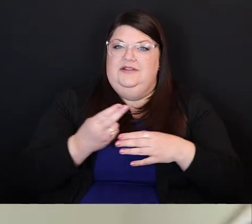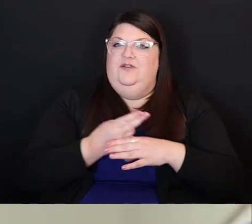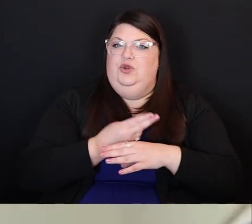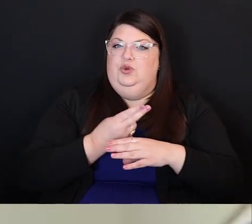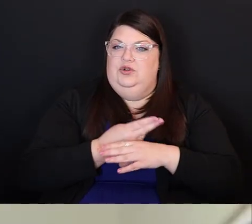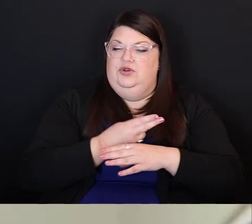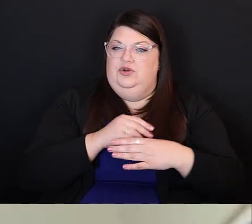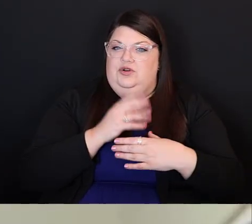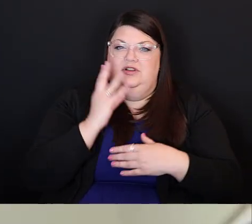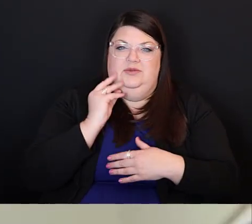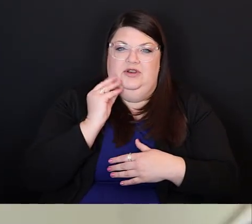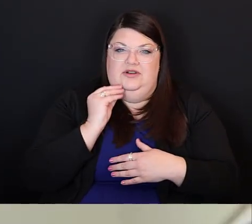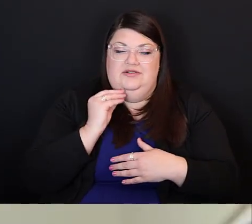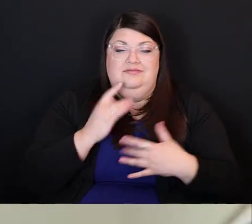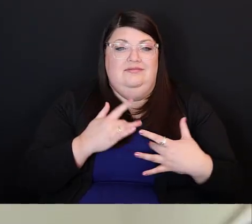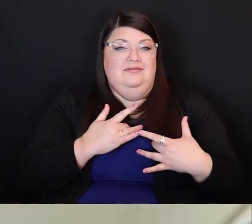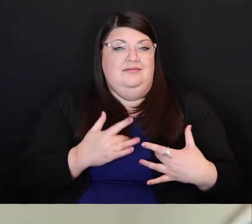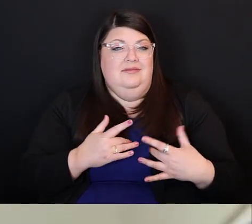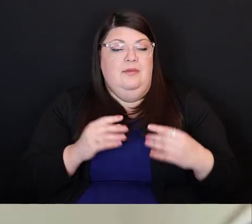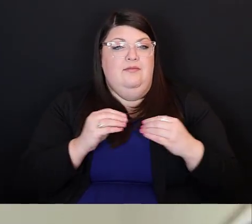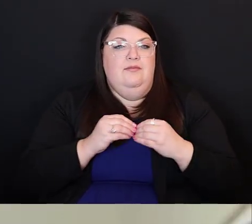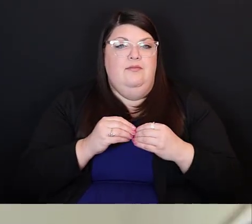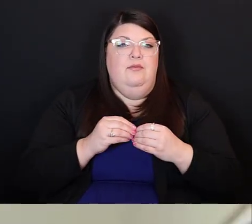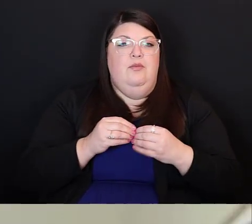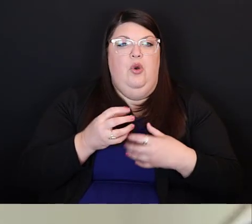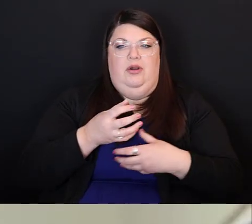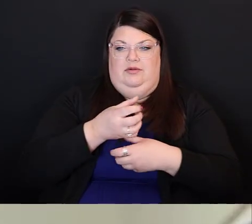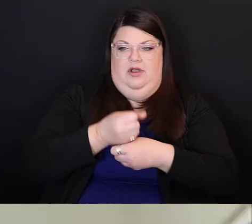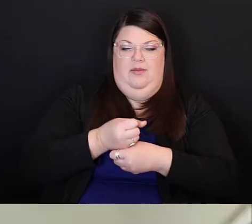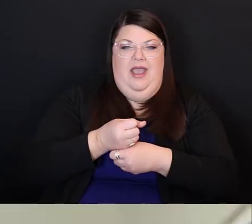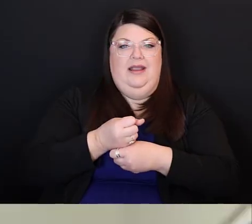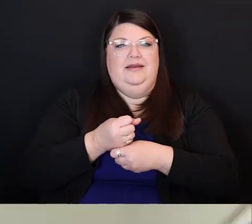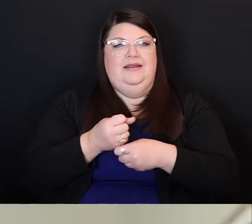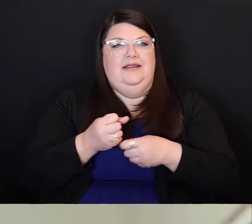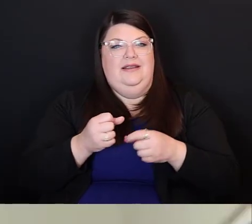experience and generally more compact and and attractive sleek hardware.